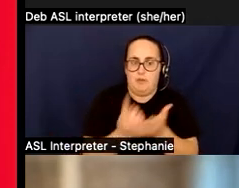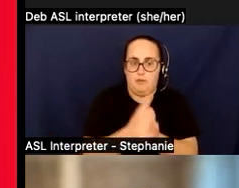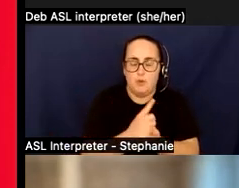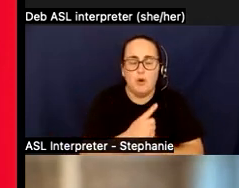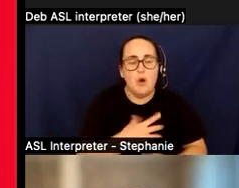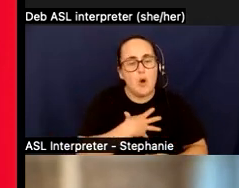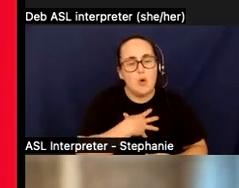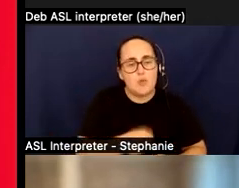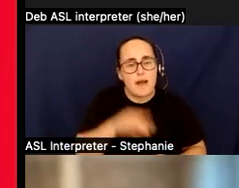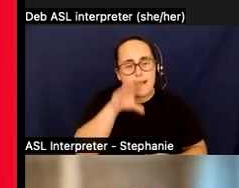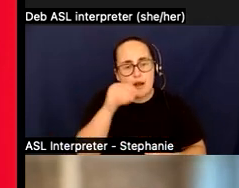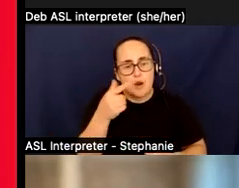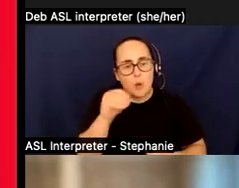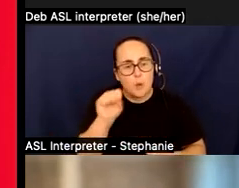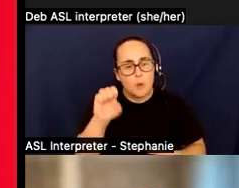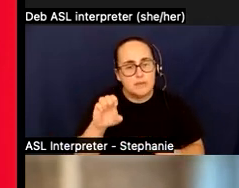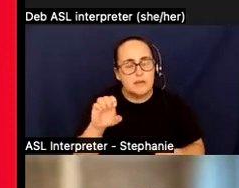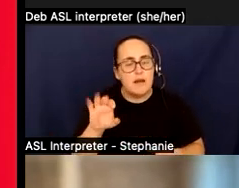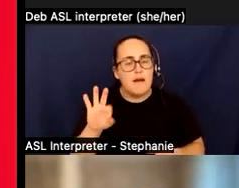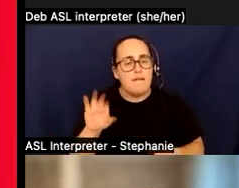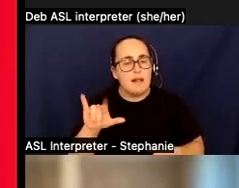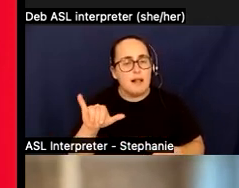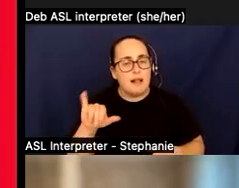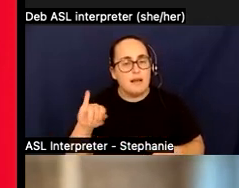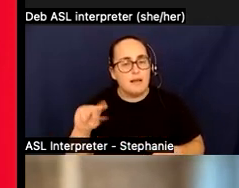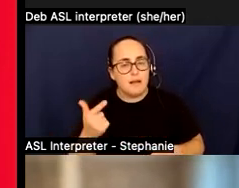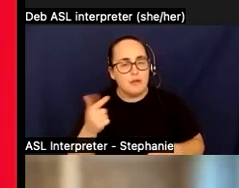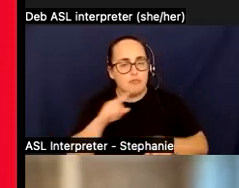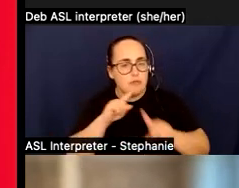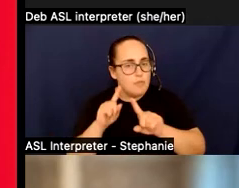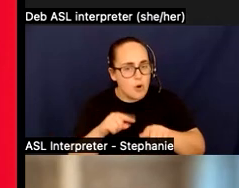Truth and Reconciliation Commission of Canada. Obviously, it's very important if you're working